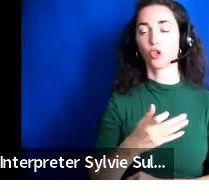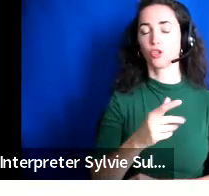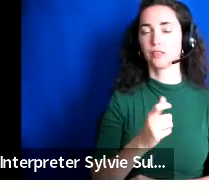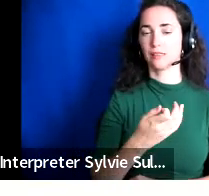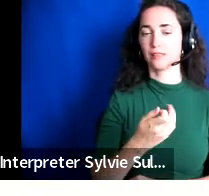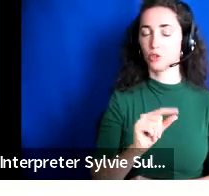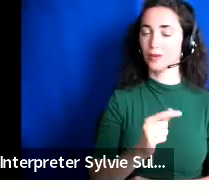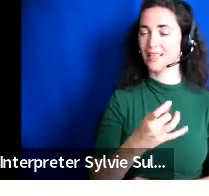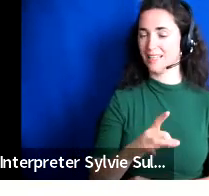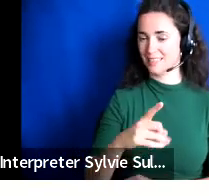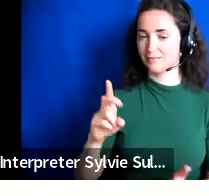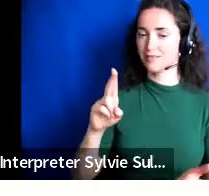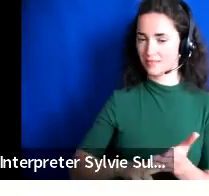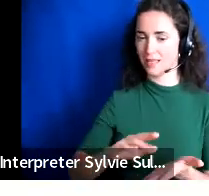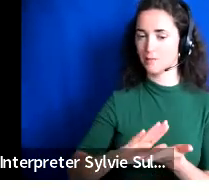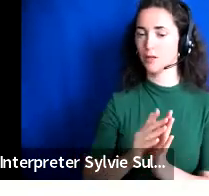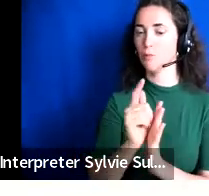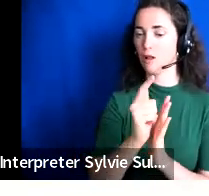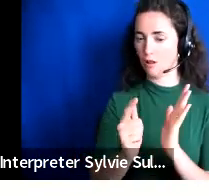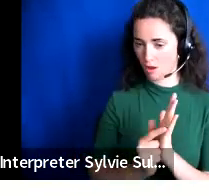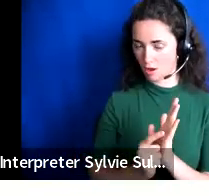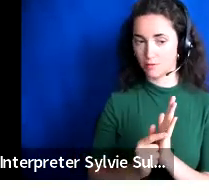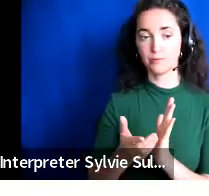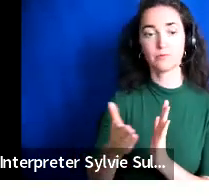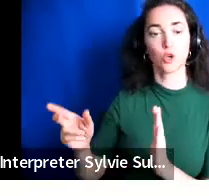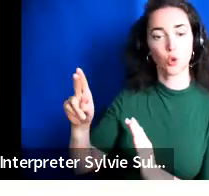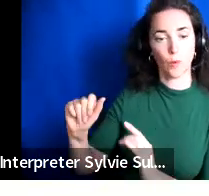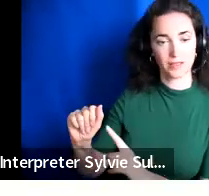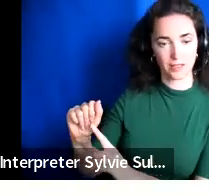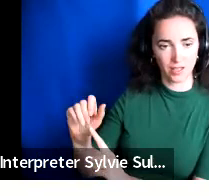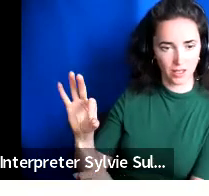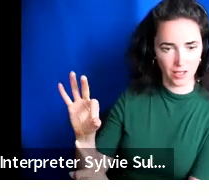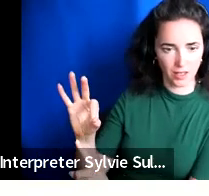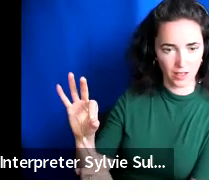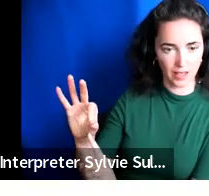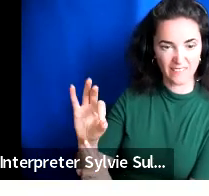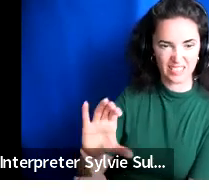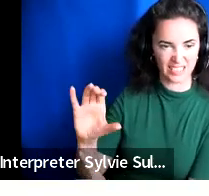Federal Communications Commission in conjunction with other agencies to study this issue.